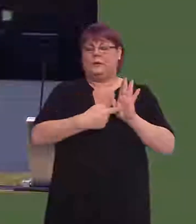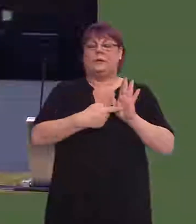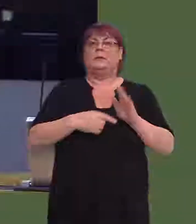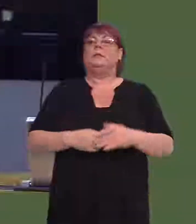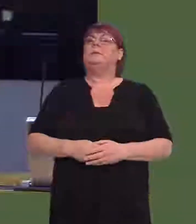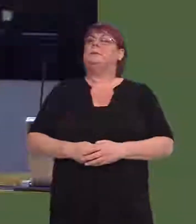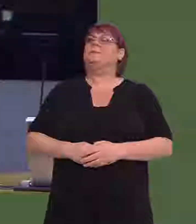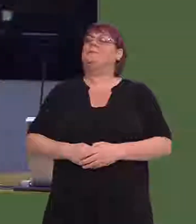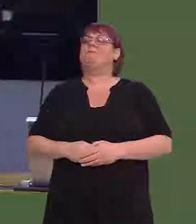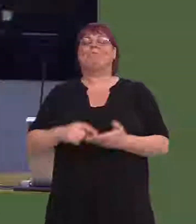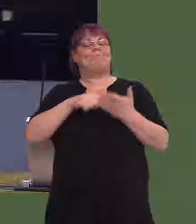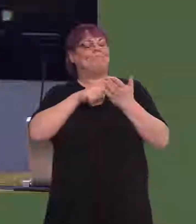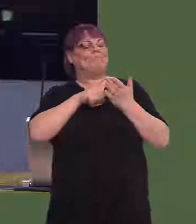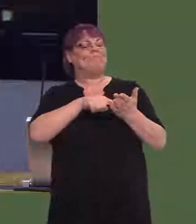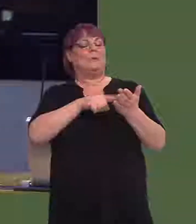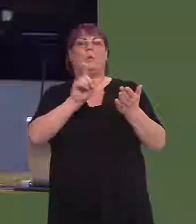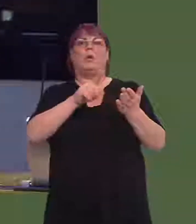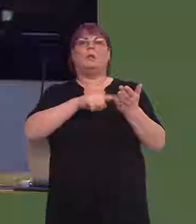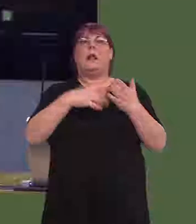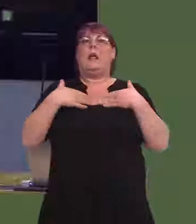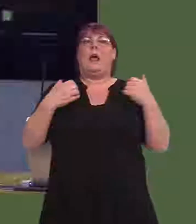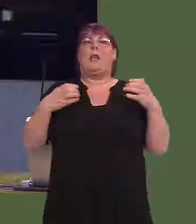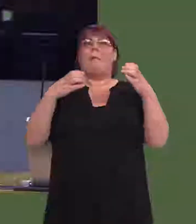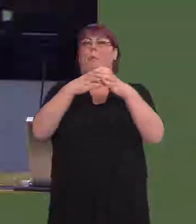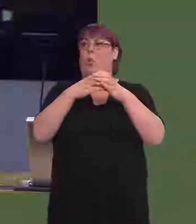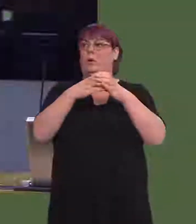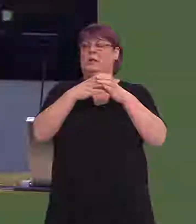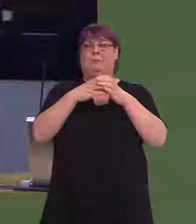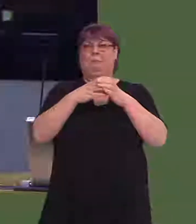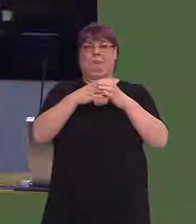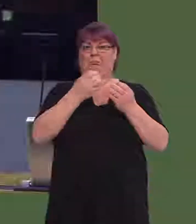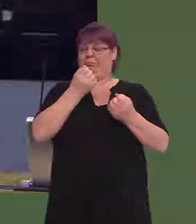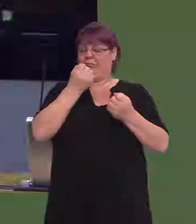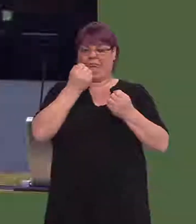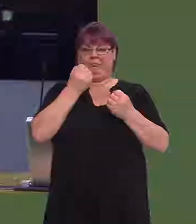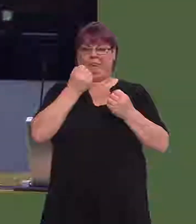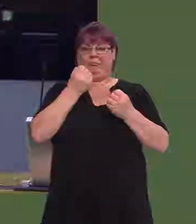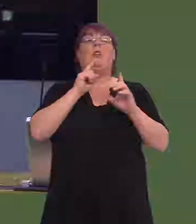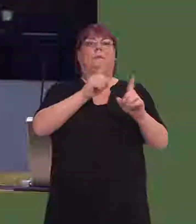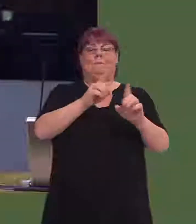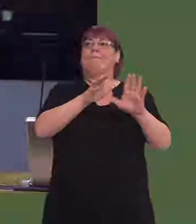In this it says that there is limited insight regarding how the health board is